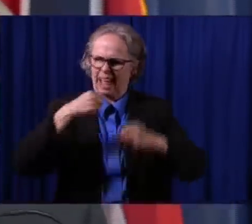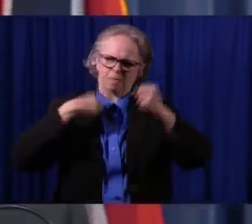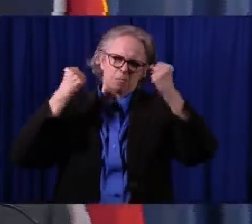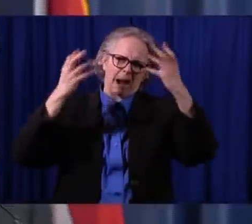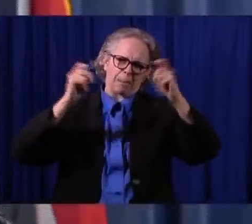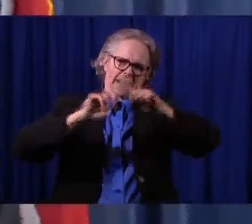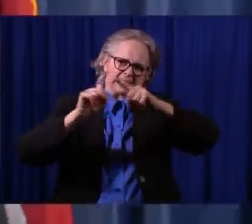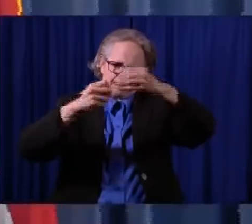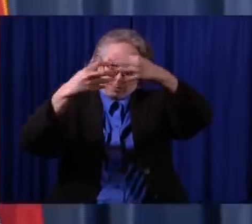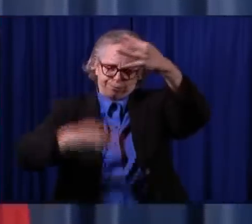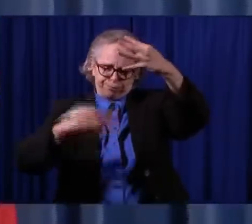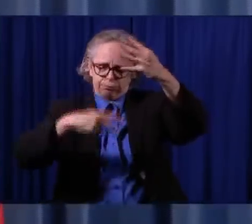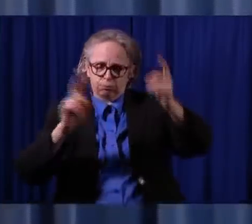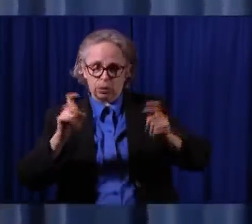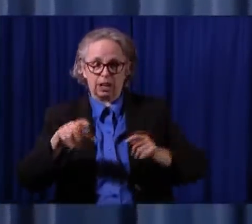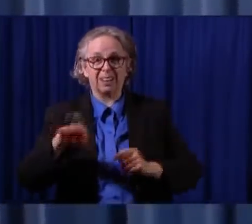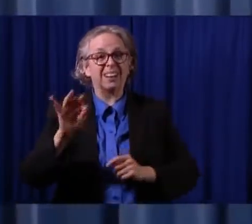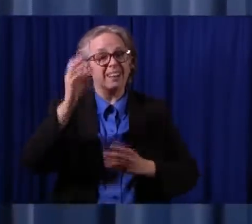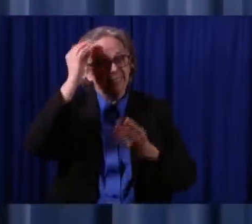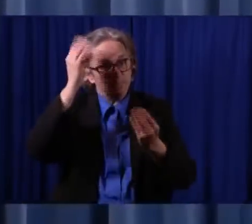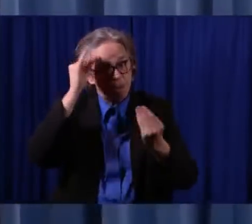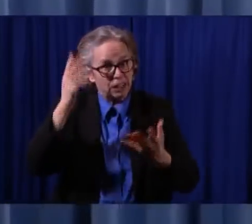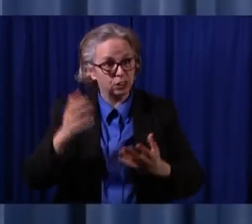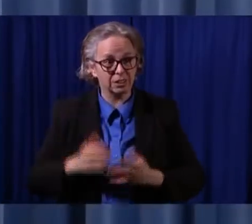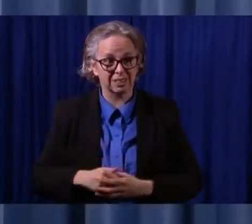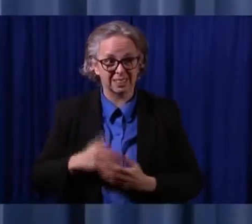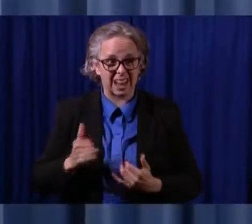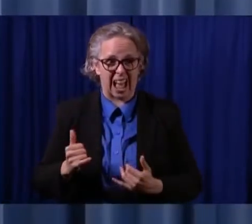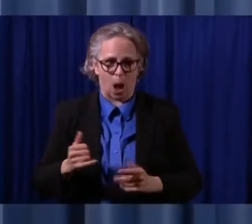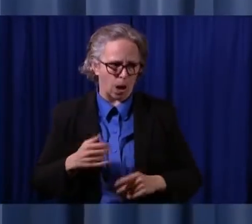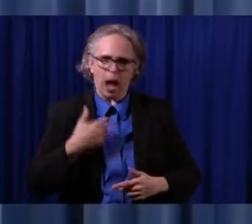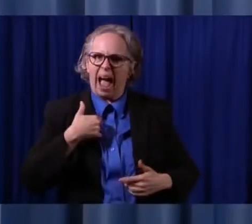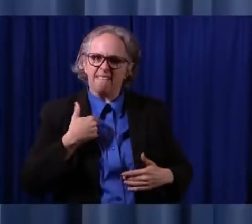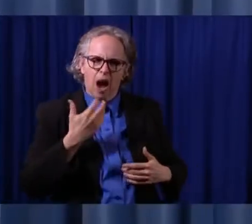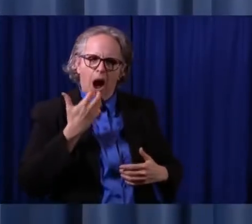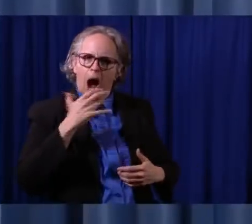HEALTH CENTERS AT THE TOP OF THE PAGE. NOW, AGAIN, IN ADDITION TO